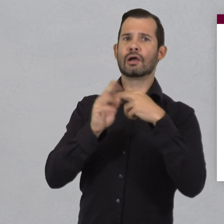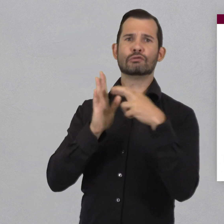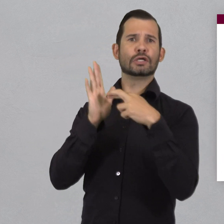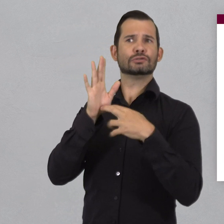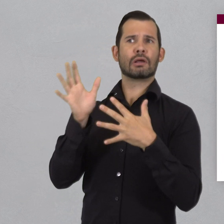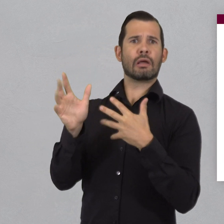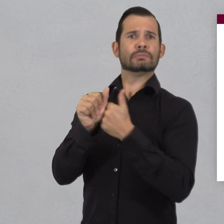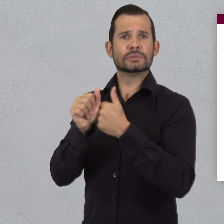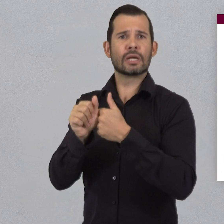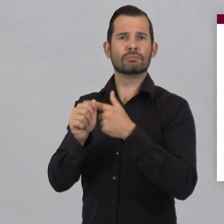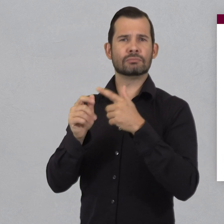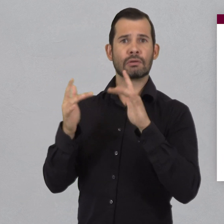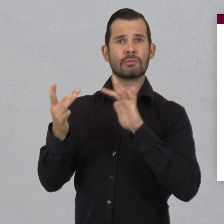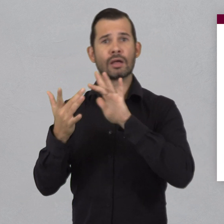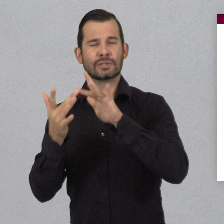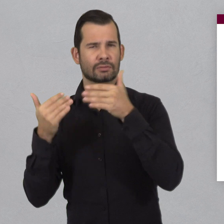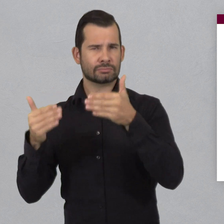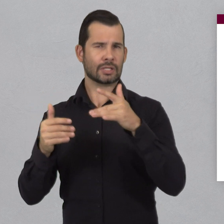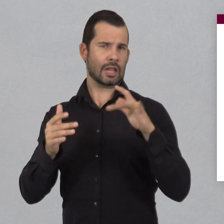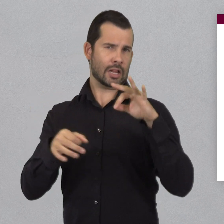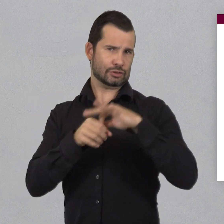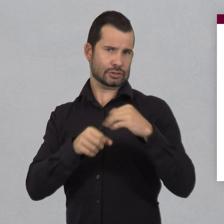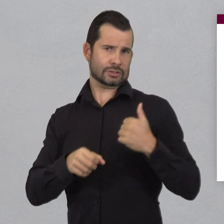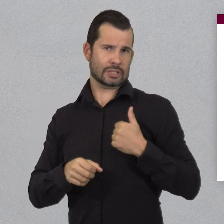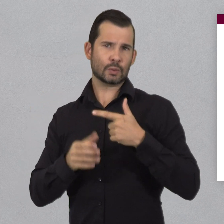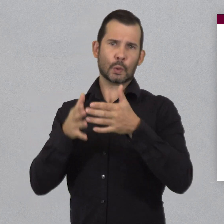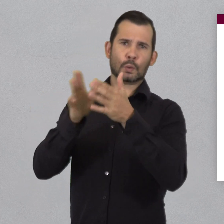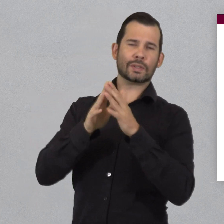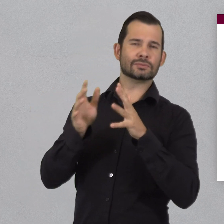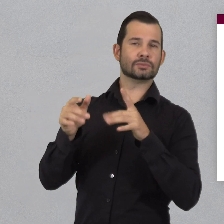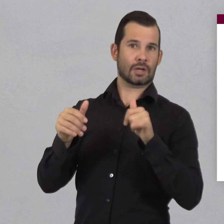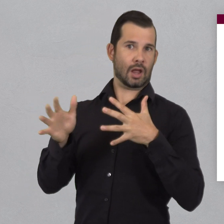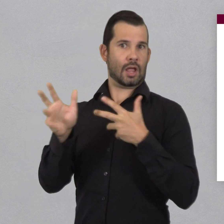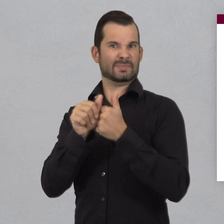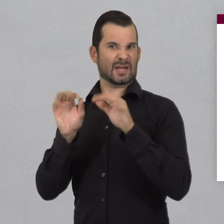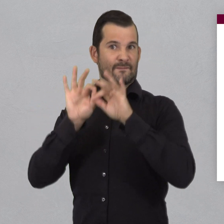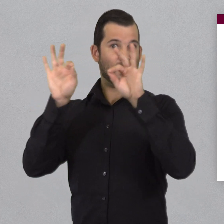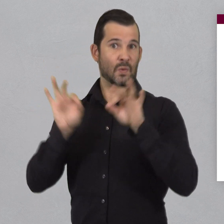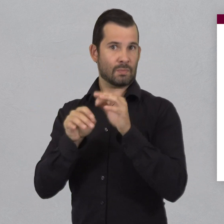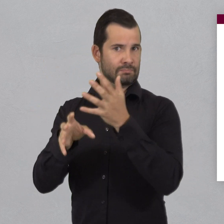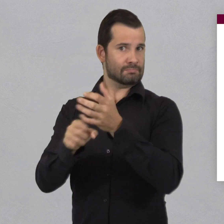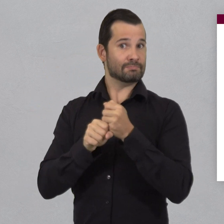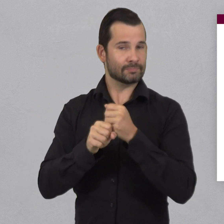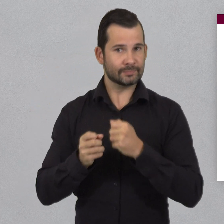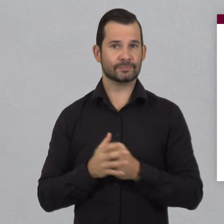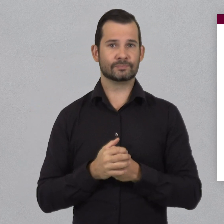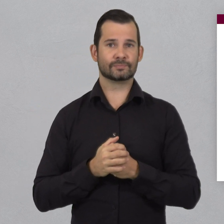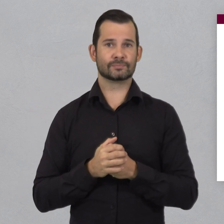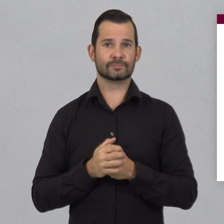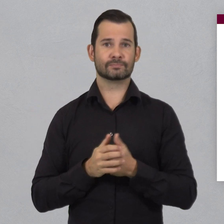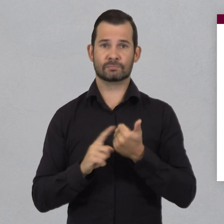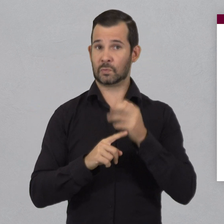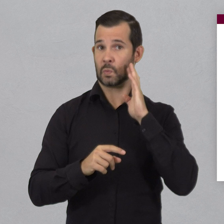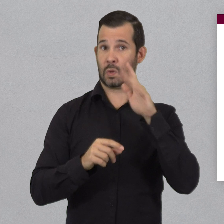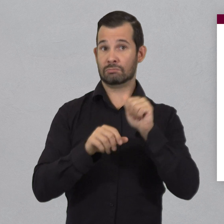kinds of registration updates, contact Elections Canada to request an Update form. It will be sent